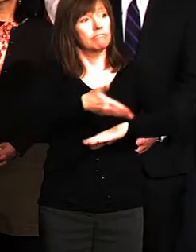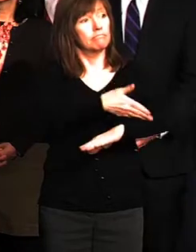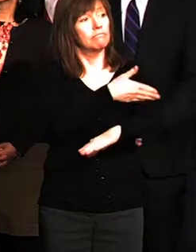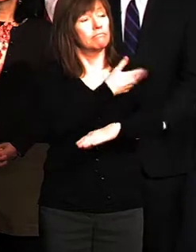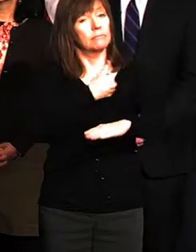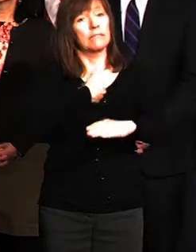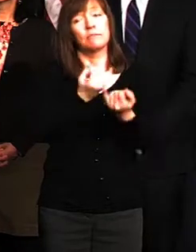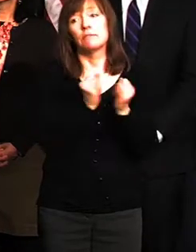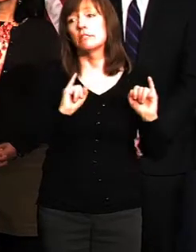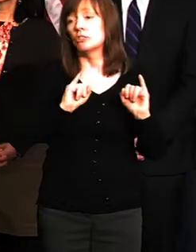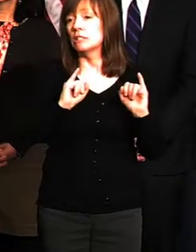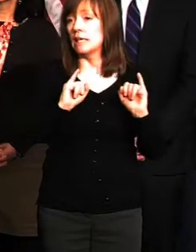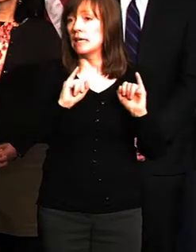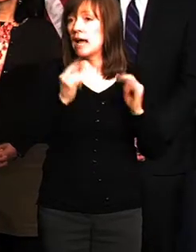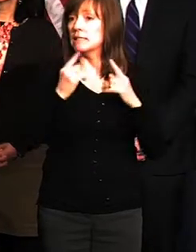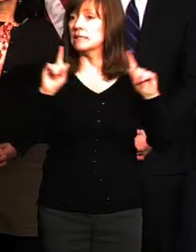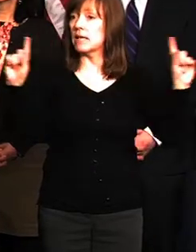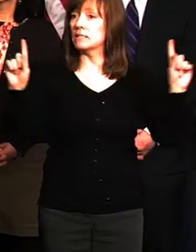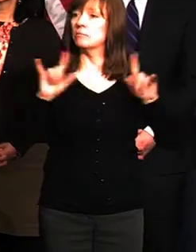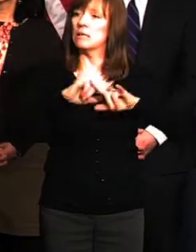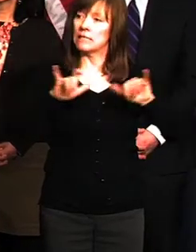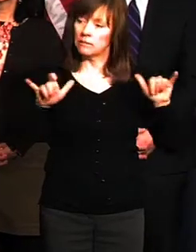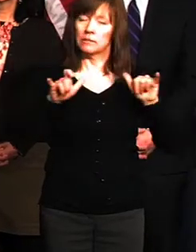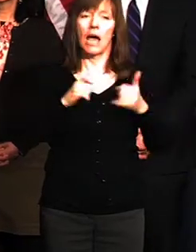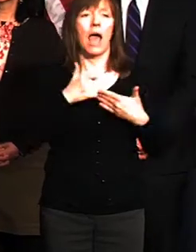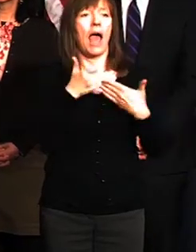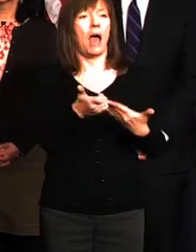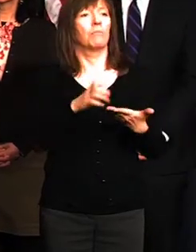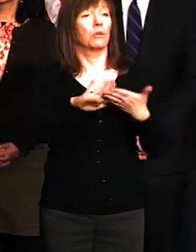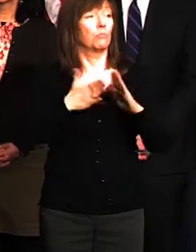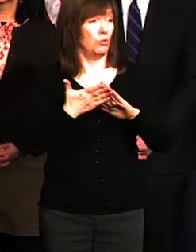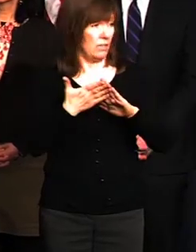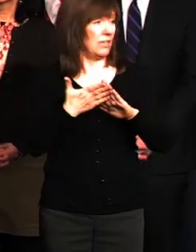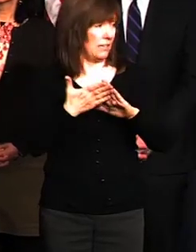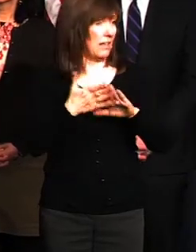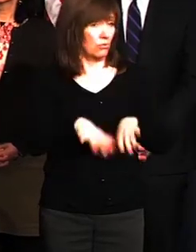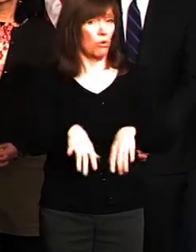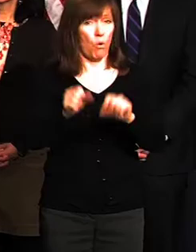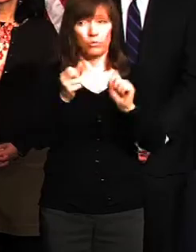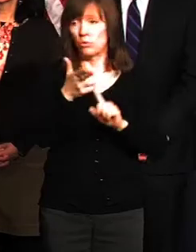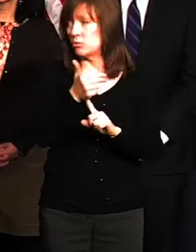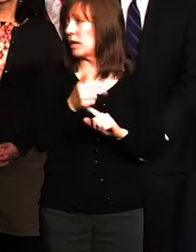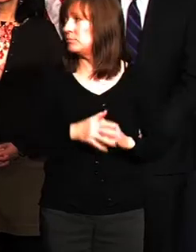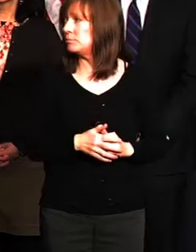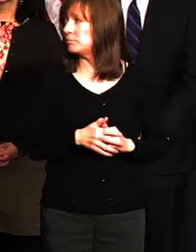success but also assist the communities that are hosting these hotels. With that, I'd like